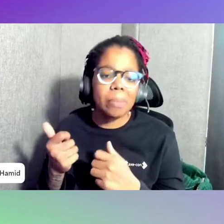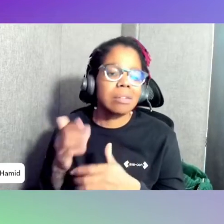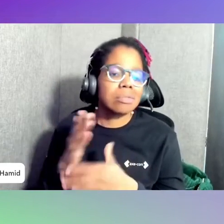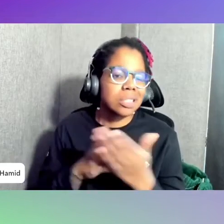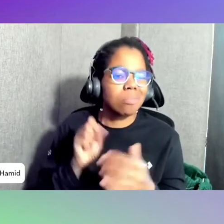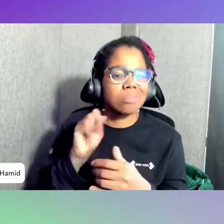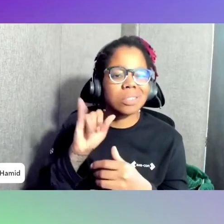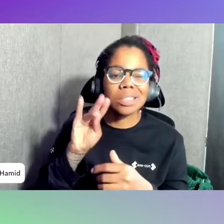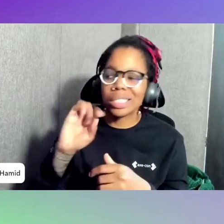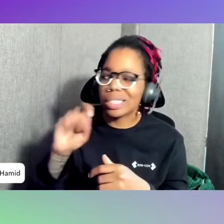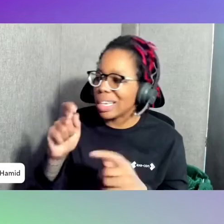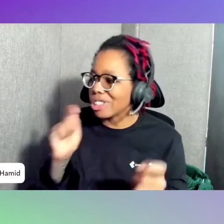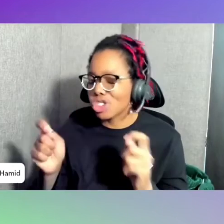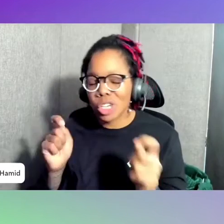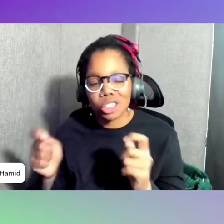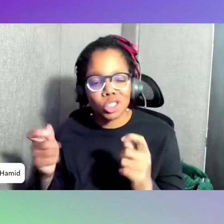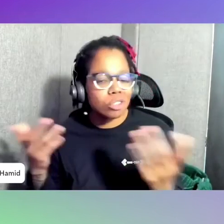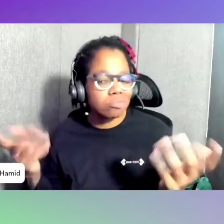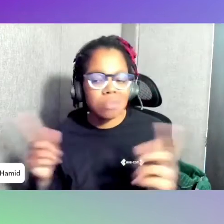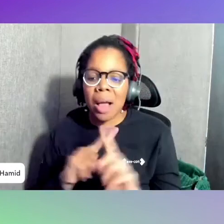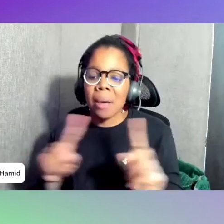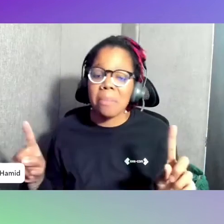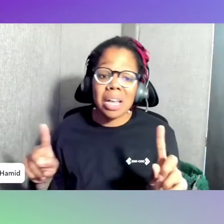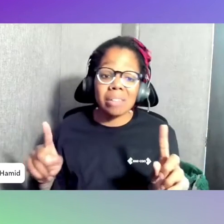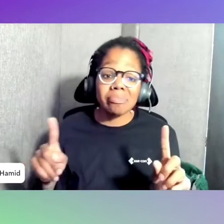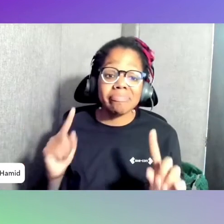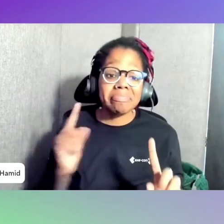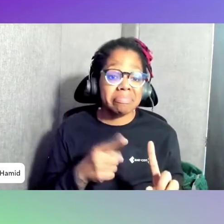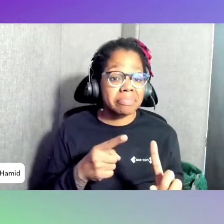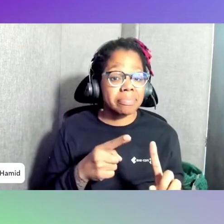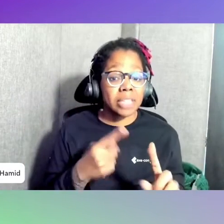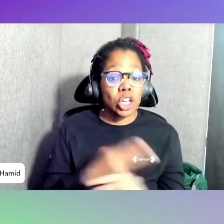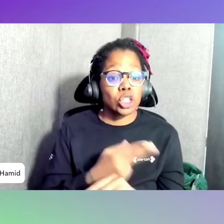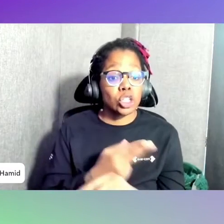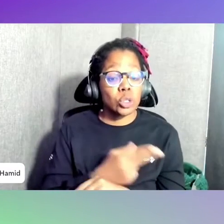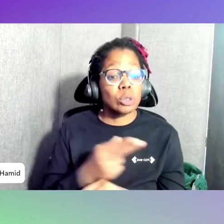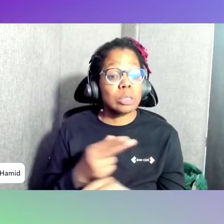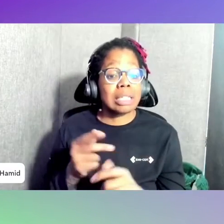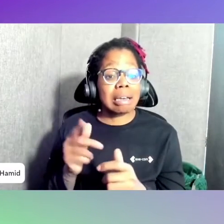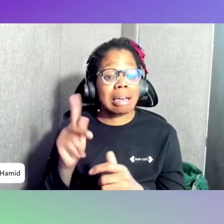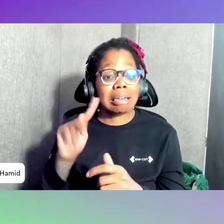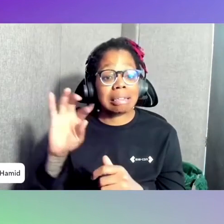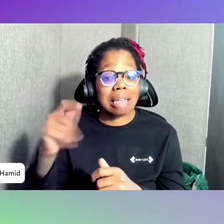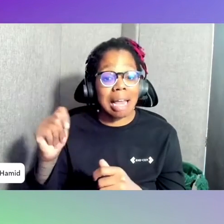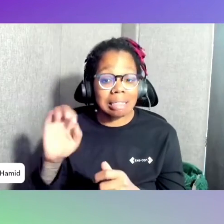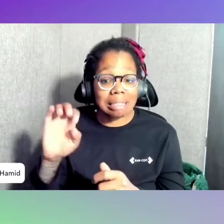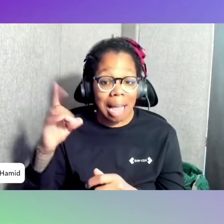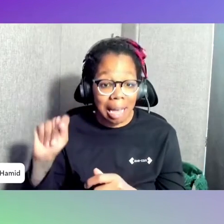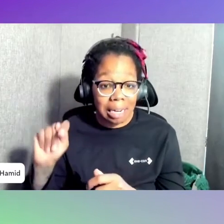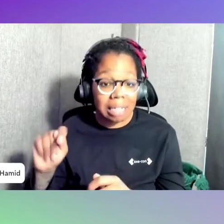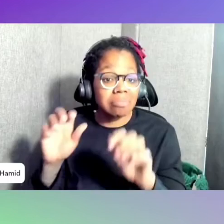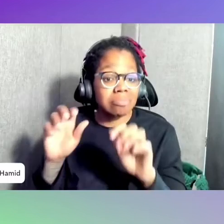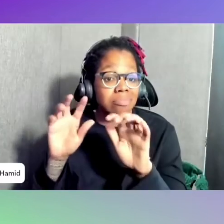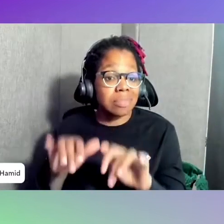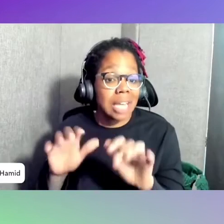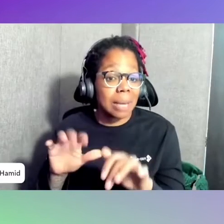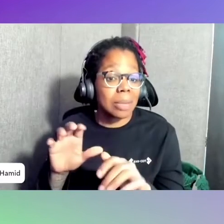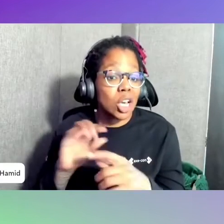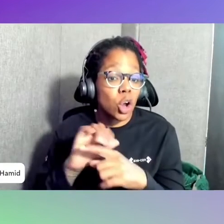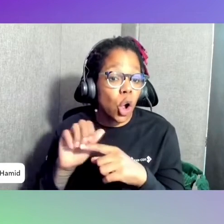rudimentary version of that, the SVG code itself is actually kind of easy to grasp and understand. It's just a little bit of syntax changes here and there. But